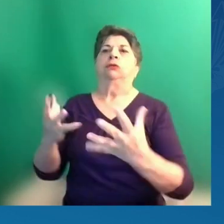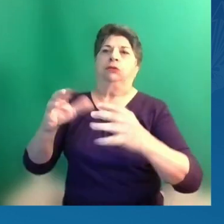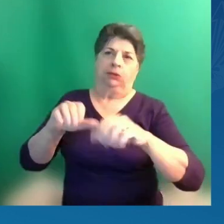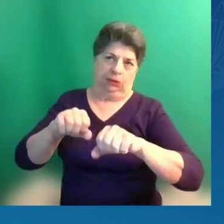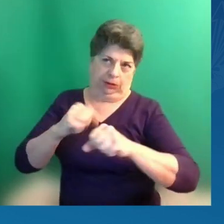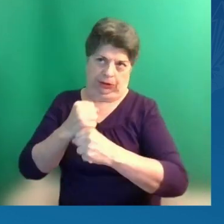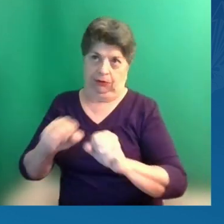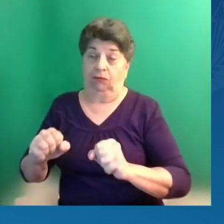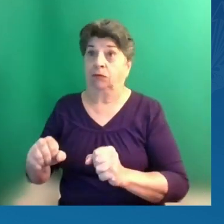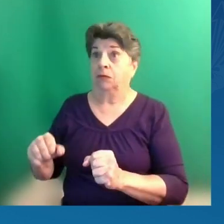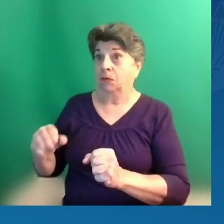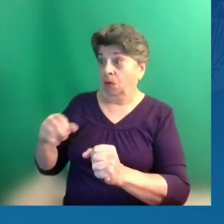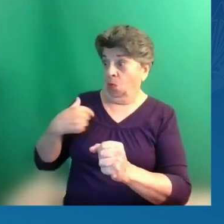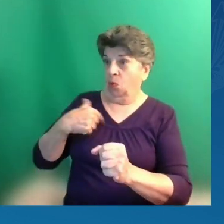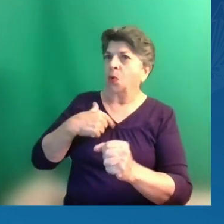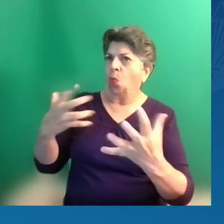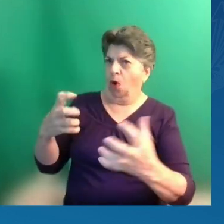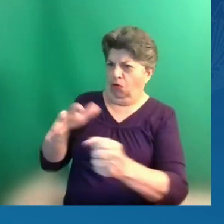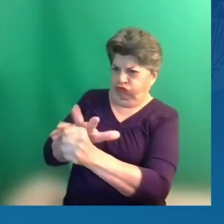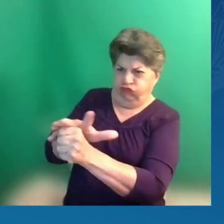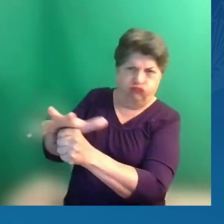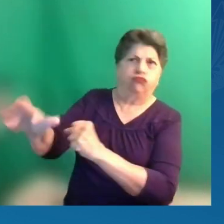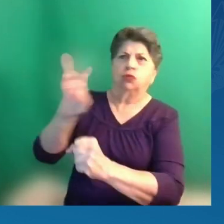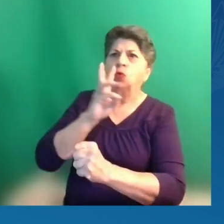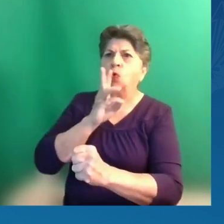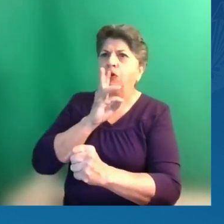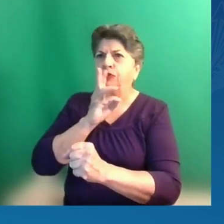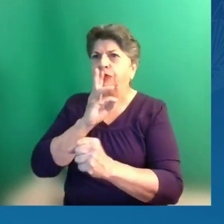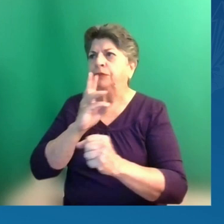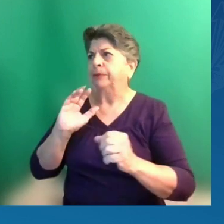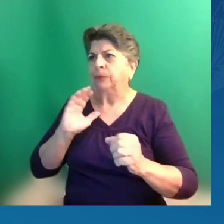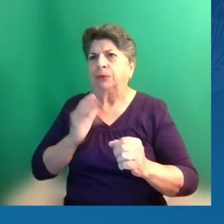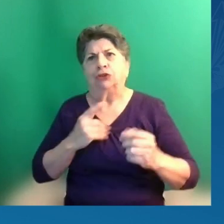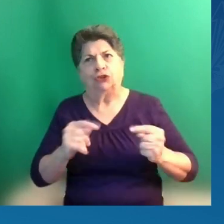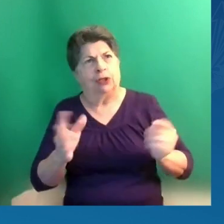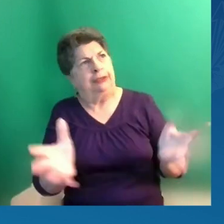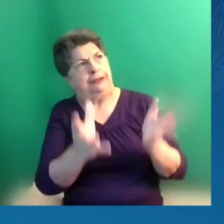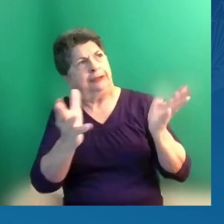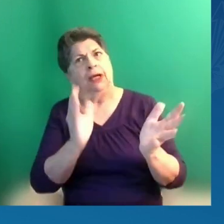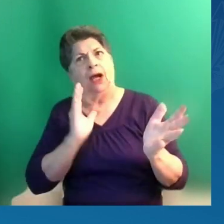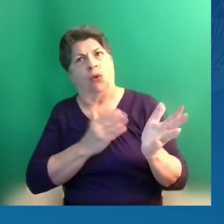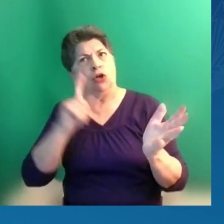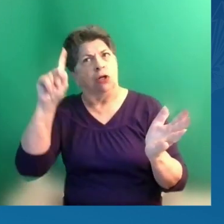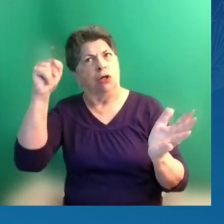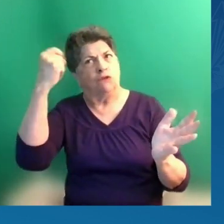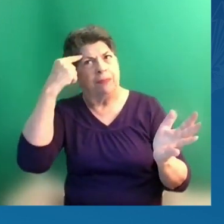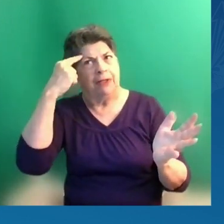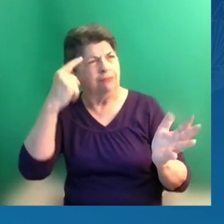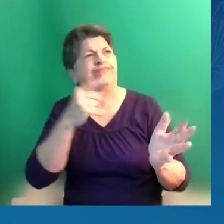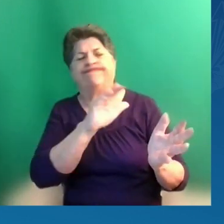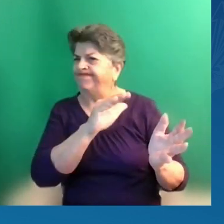and departments in taking action to increase water, climate and national security.